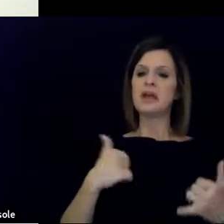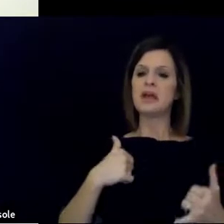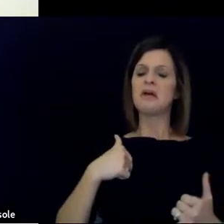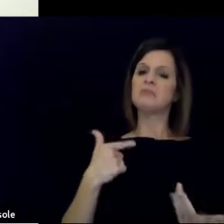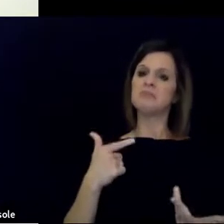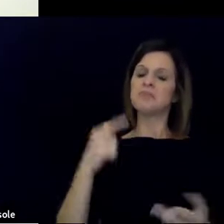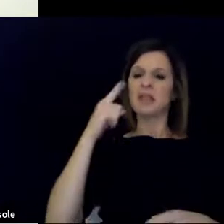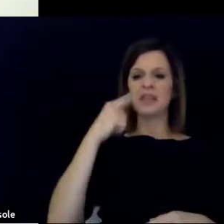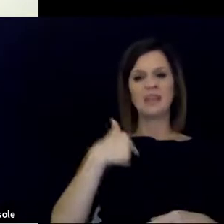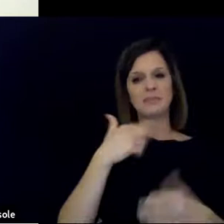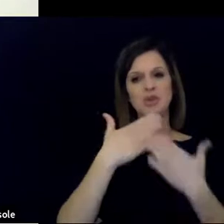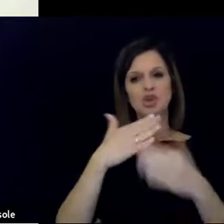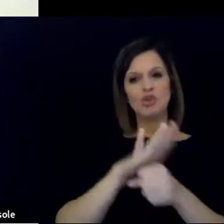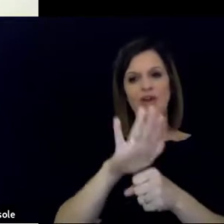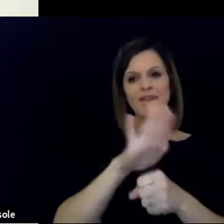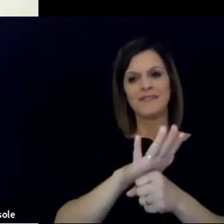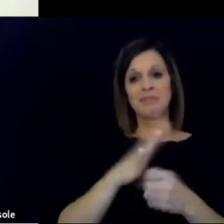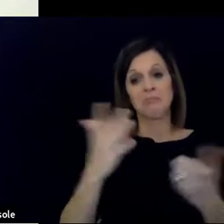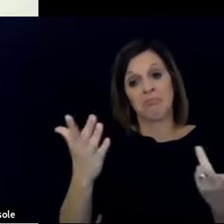All right, let me just say, I think I'd be good enough.